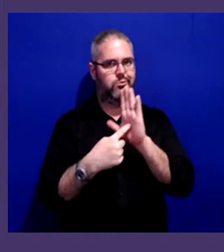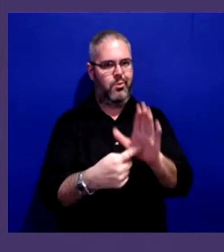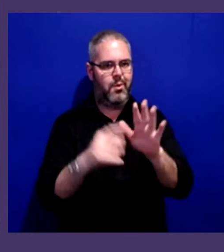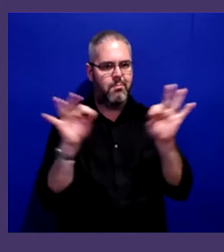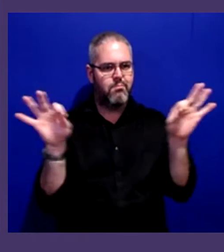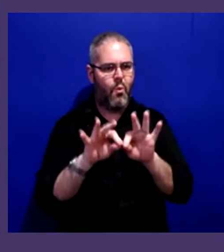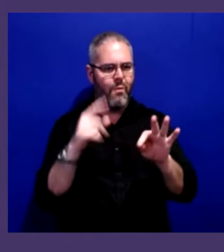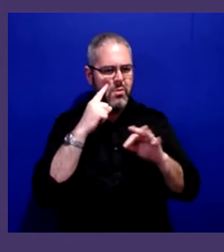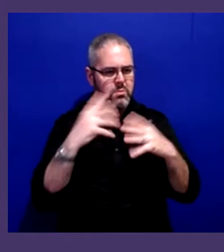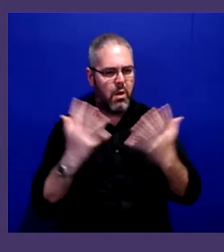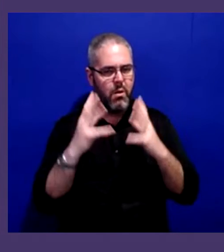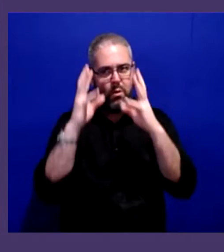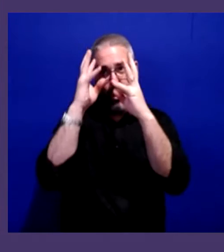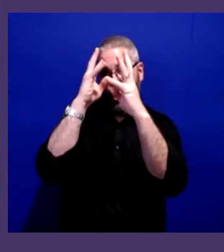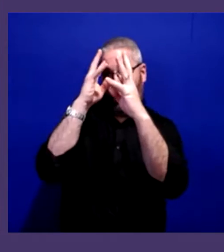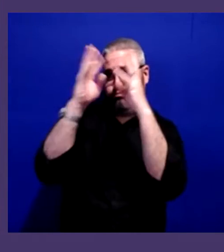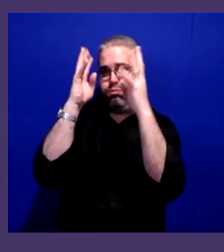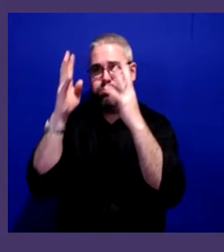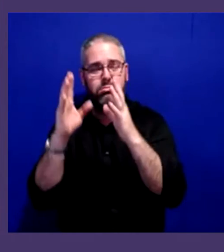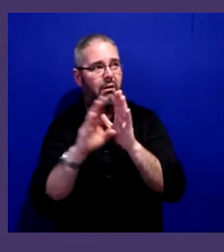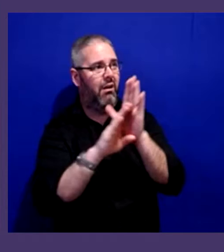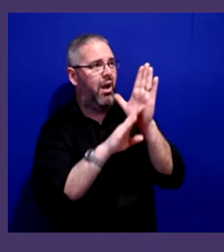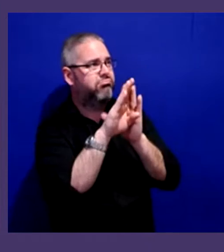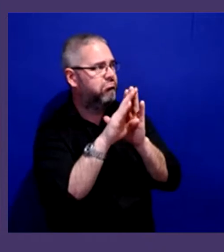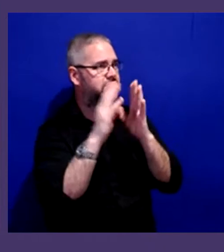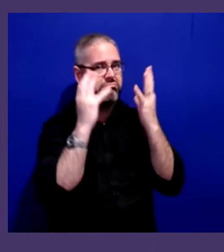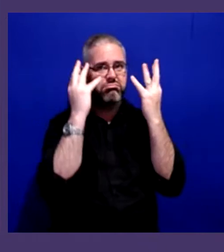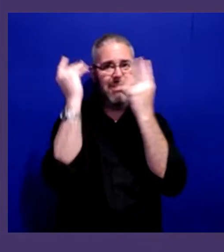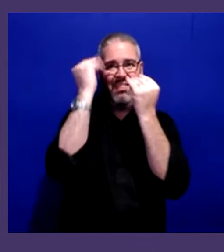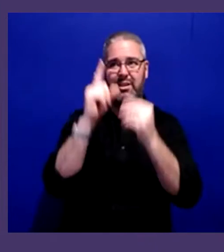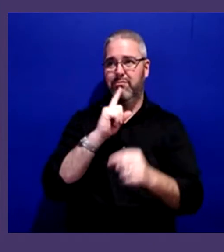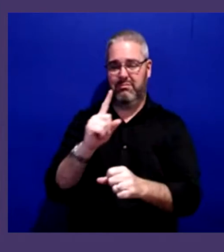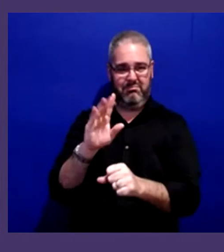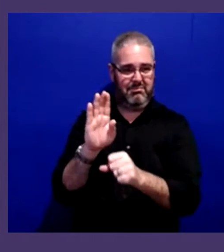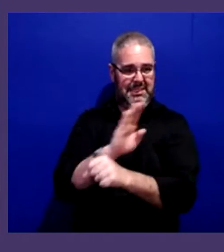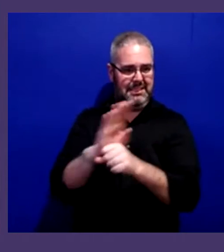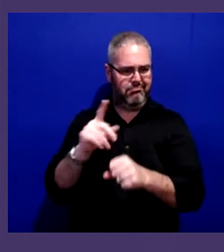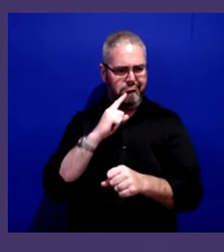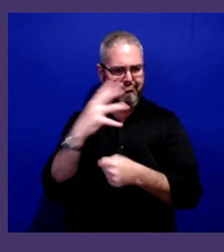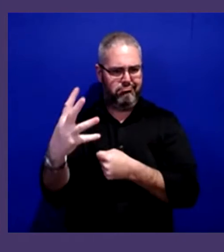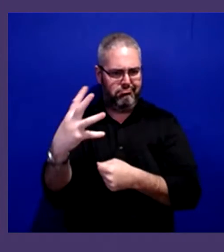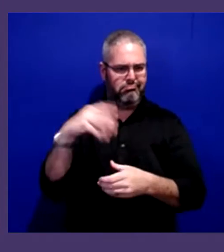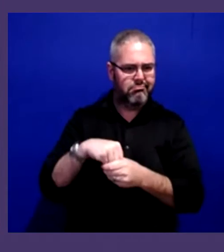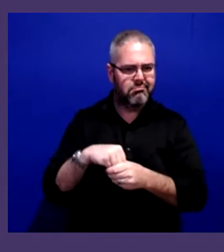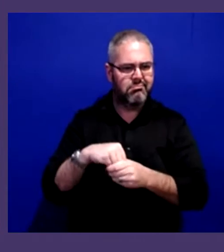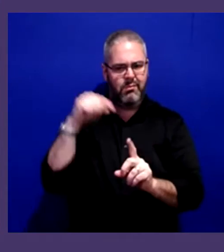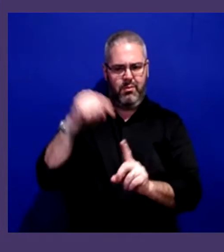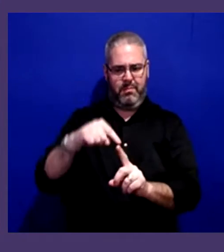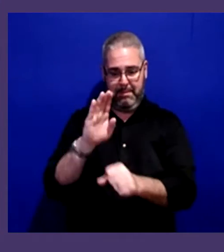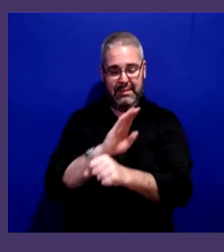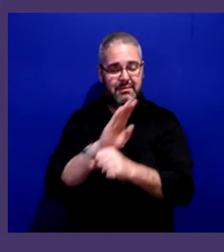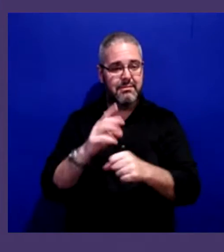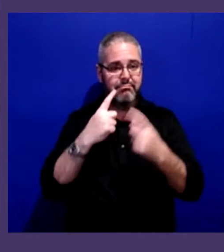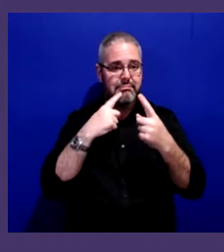innovation, and ultimately as a business imperative, business success within our firm, within EY,